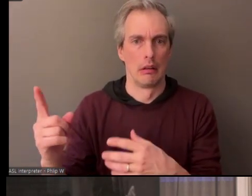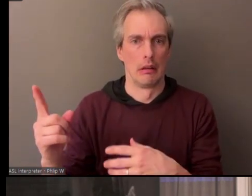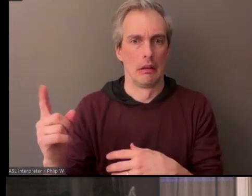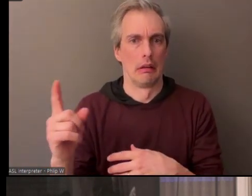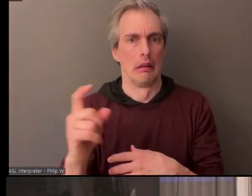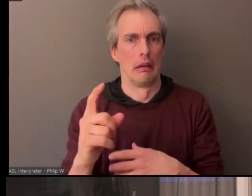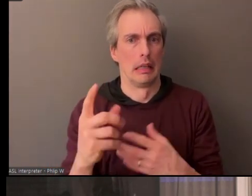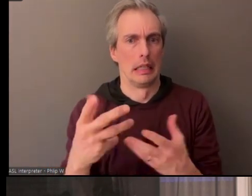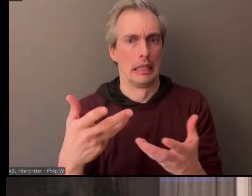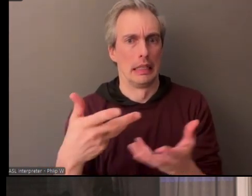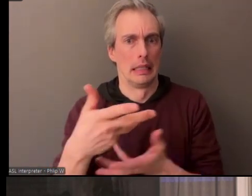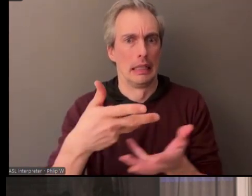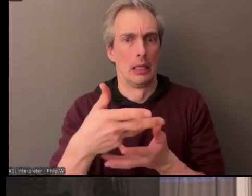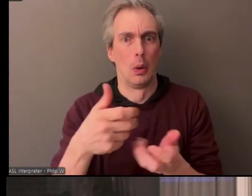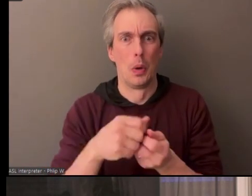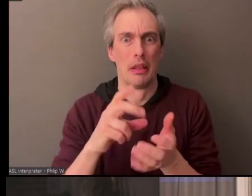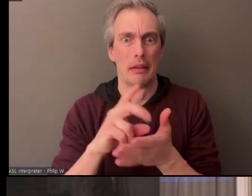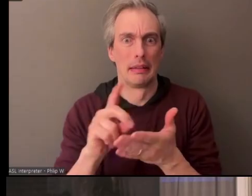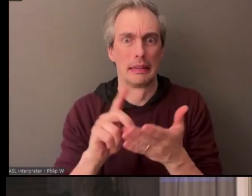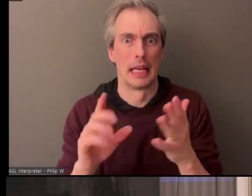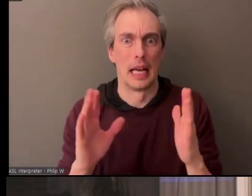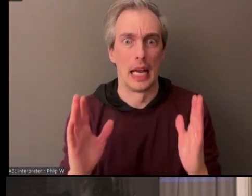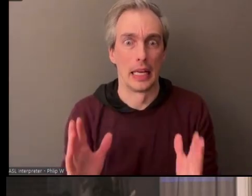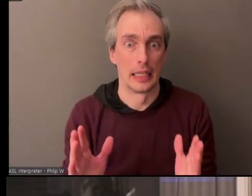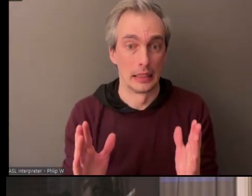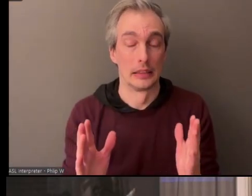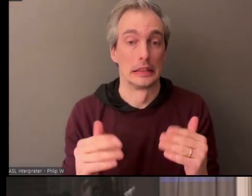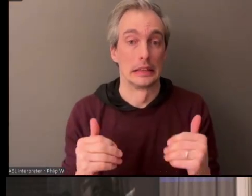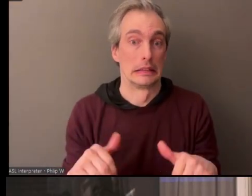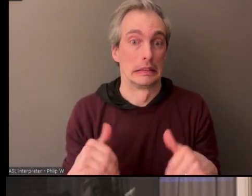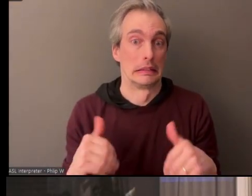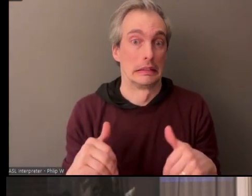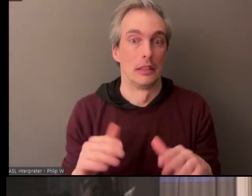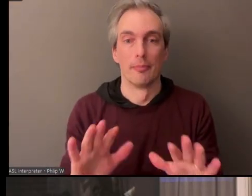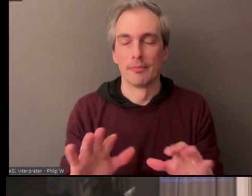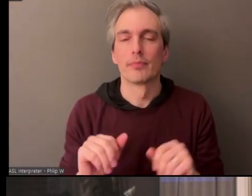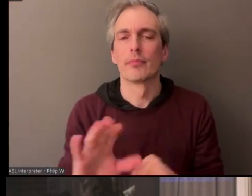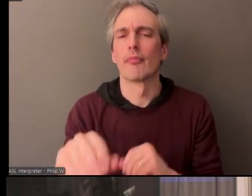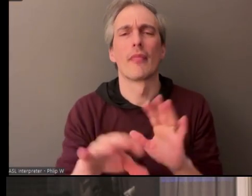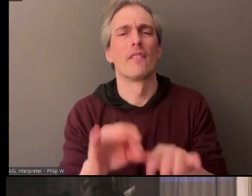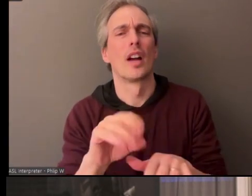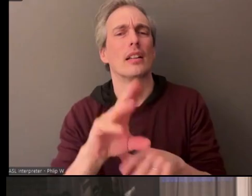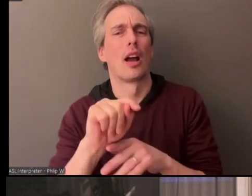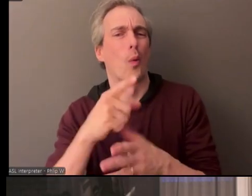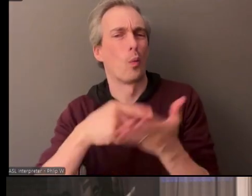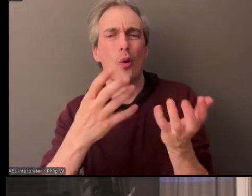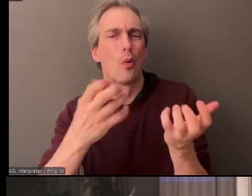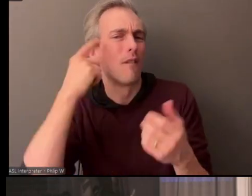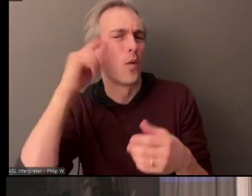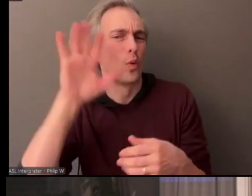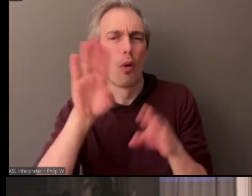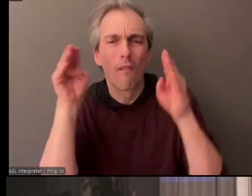And find out... Hey. What do you want for the focus state on this? You didn't give me a focus state. Okay.